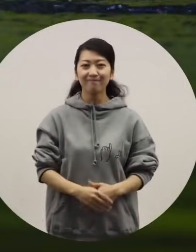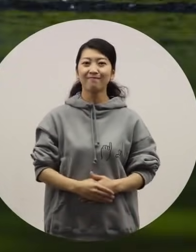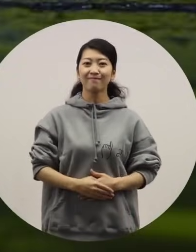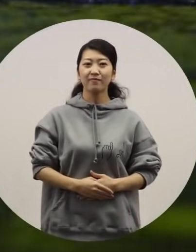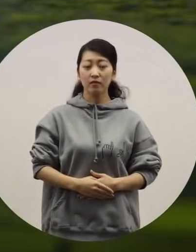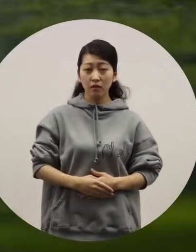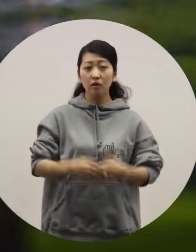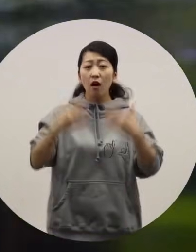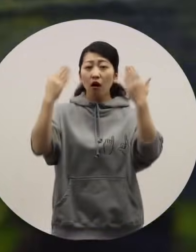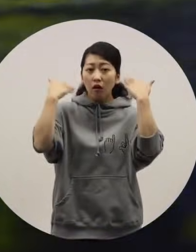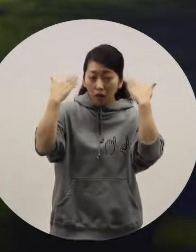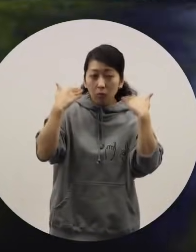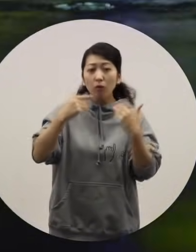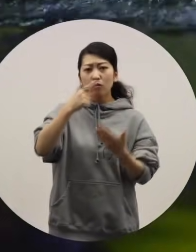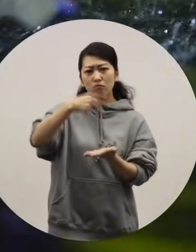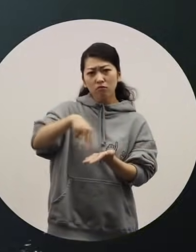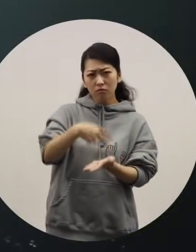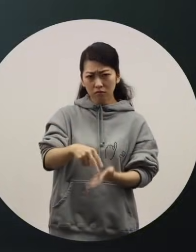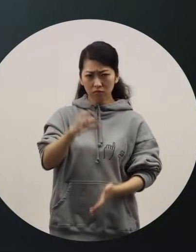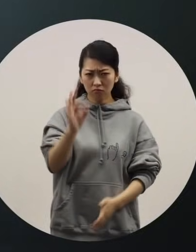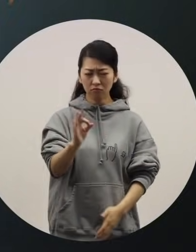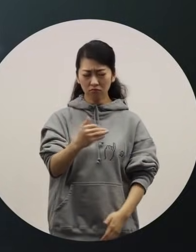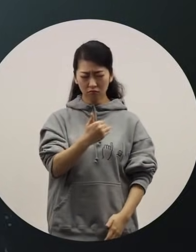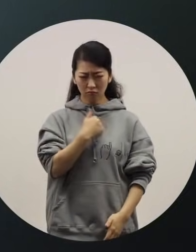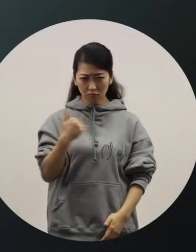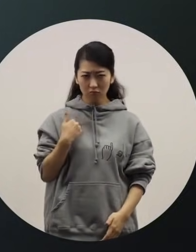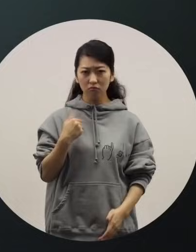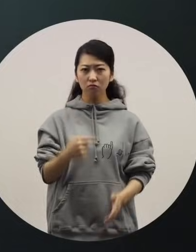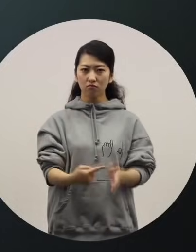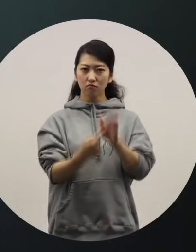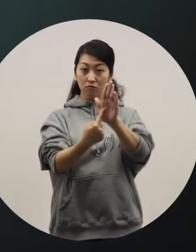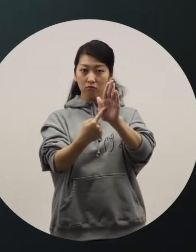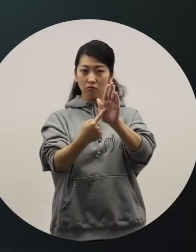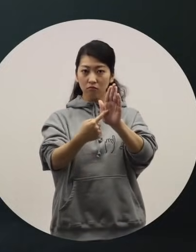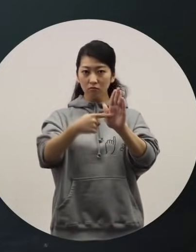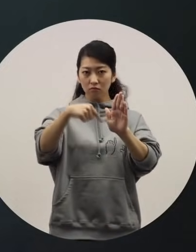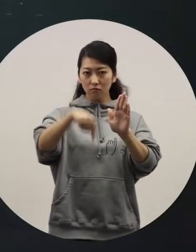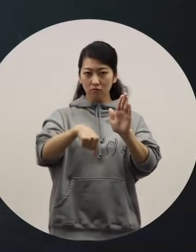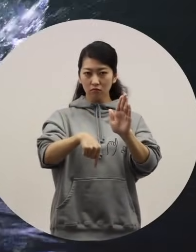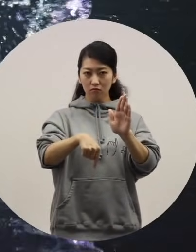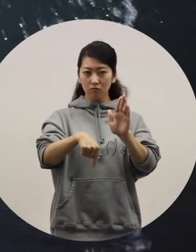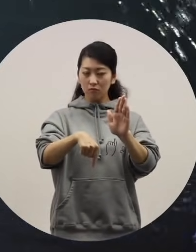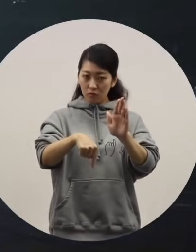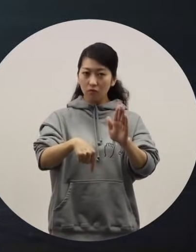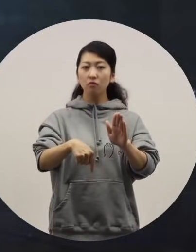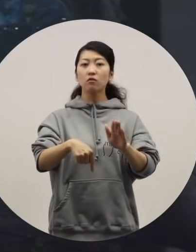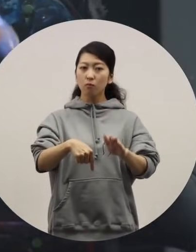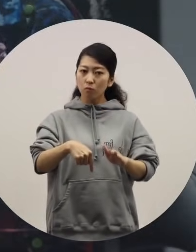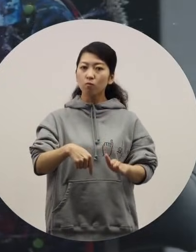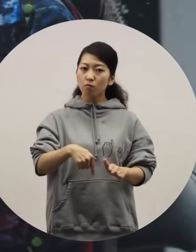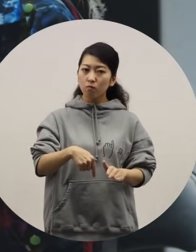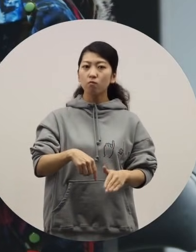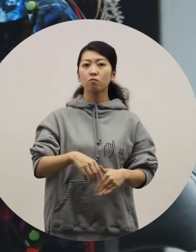I may be deaf but I can dance to the music.